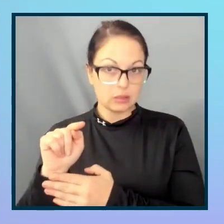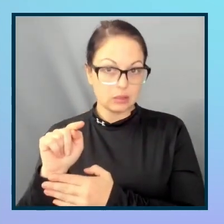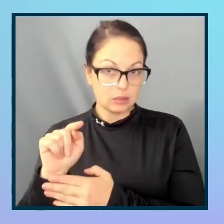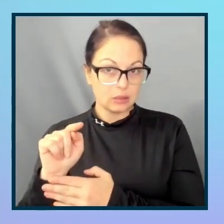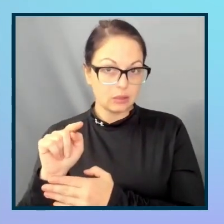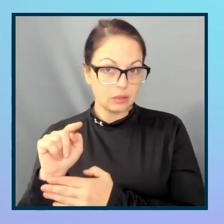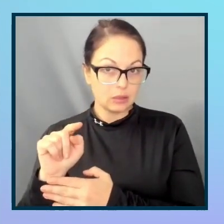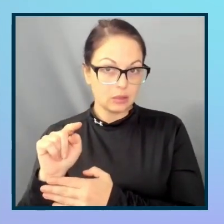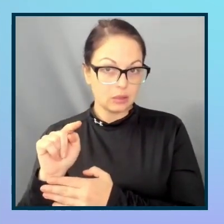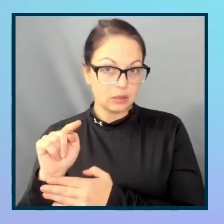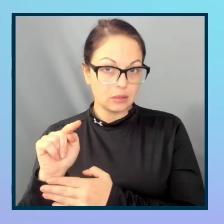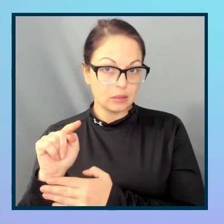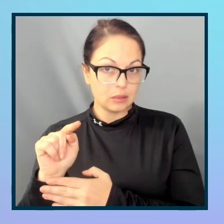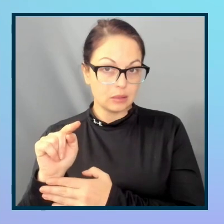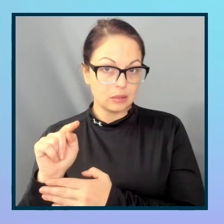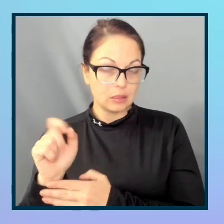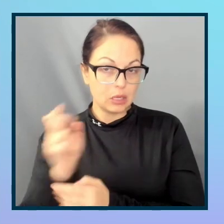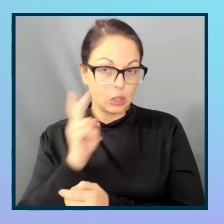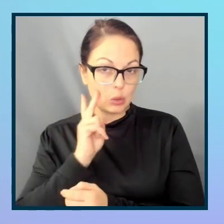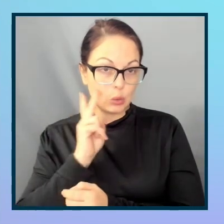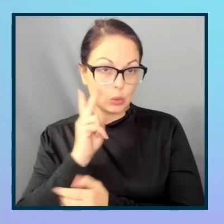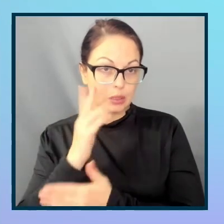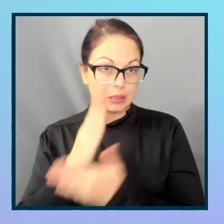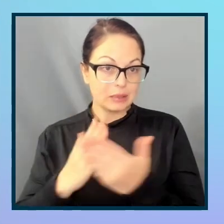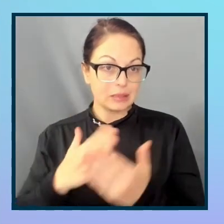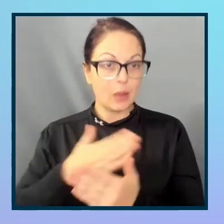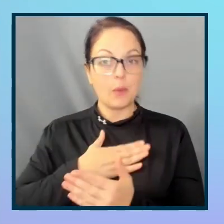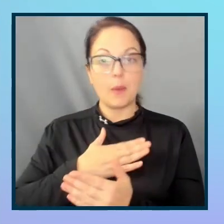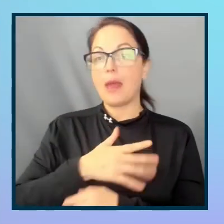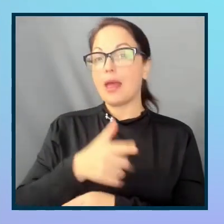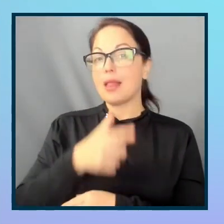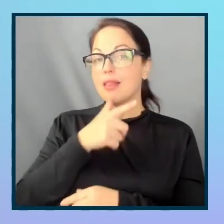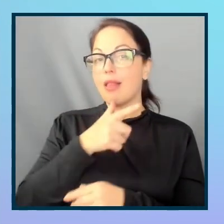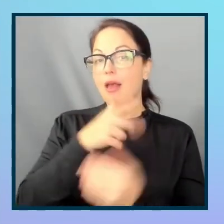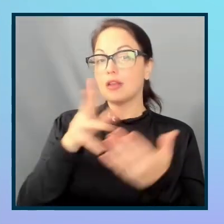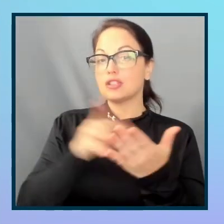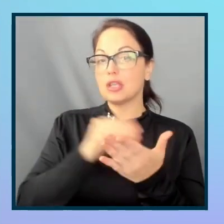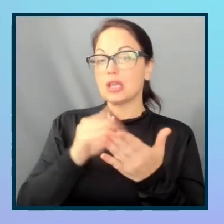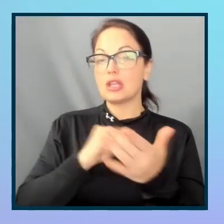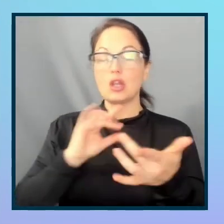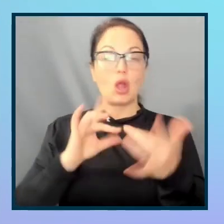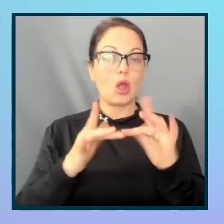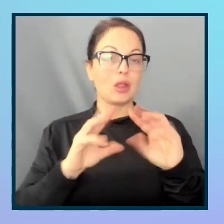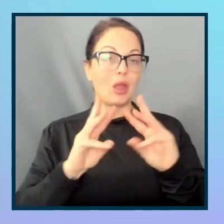Oh, you can actually see some of my Lunch & Learn Virtual Workshop. I didn't expect that to be in the screen.